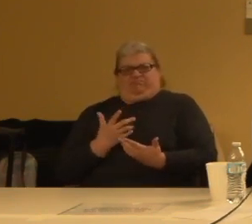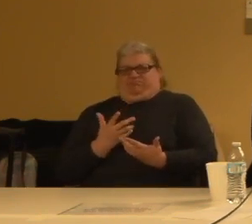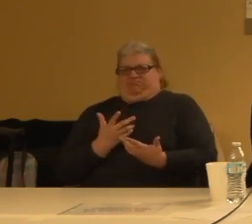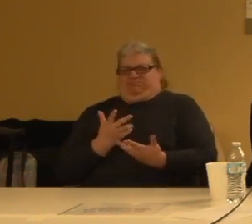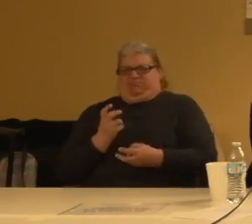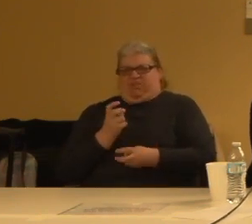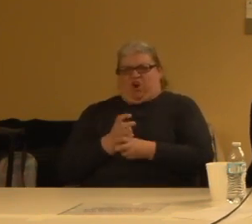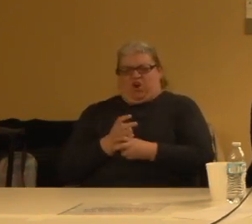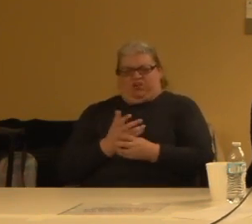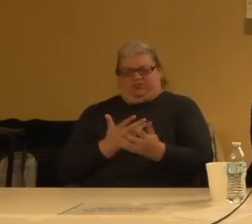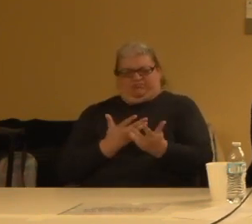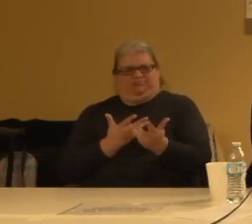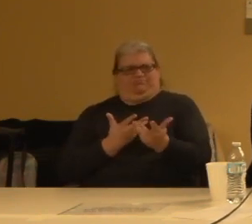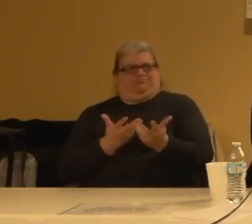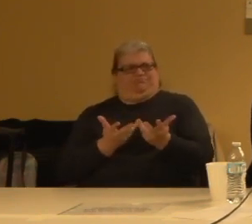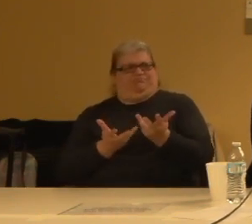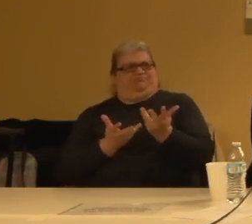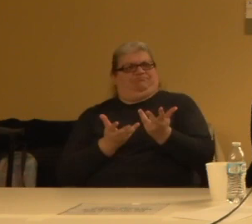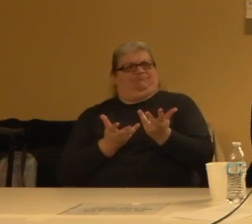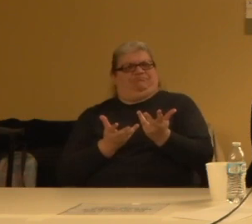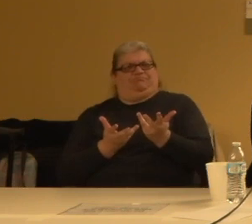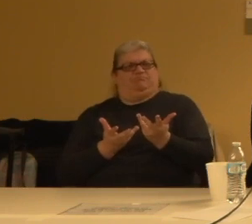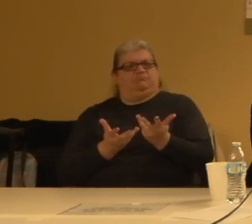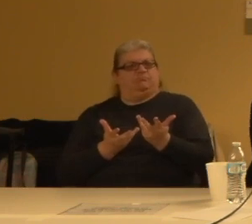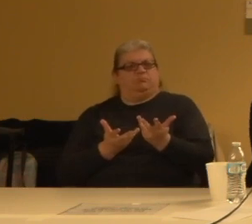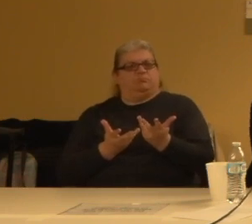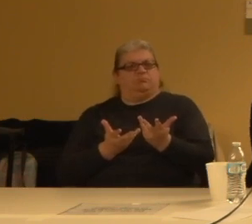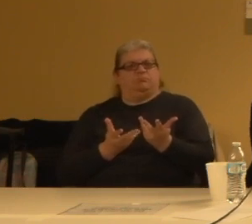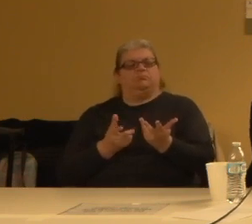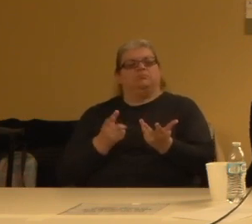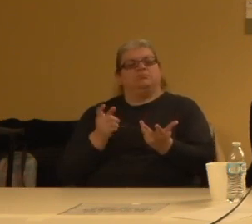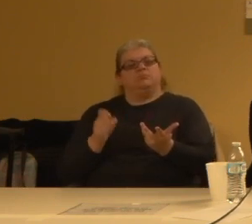really upfront about it. Like you are, you know,